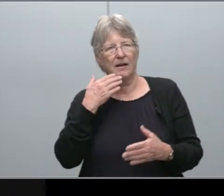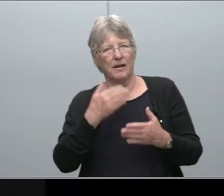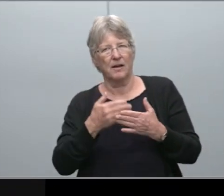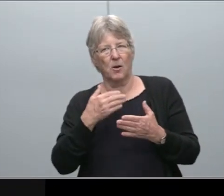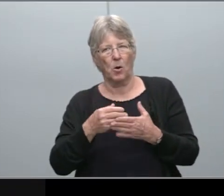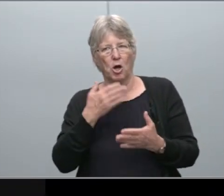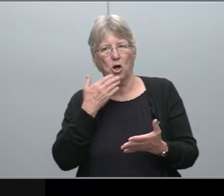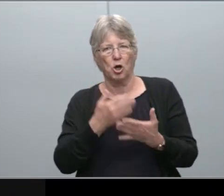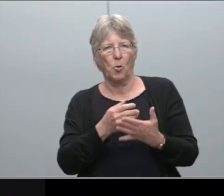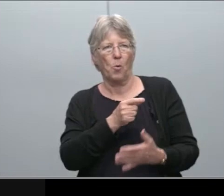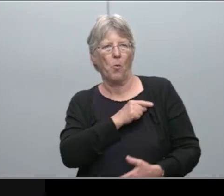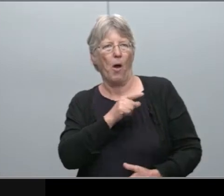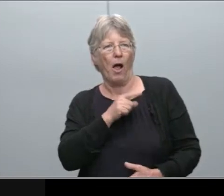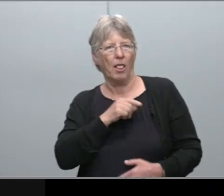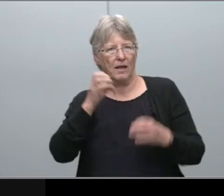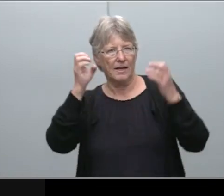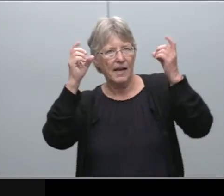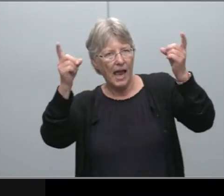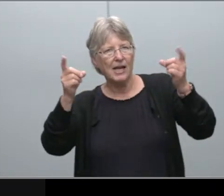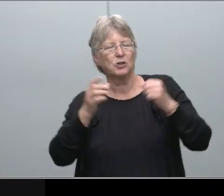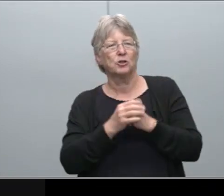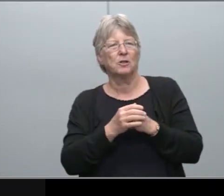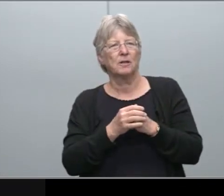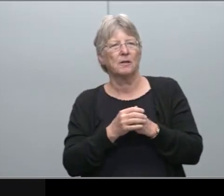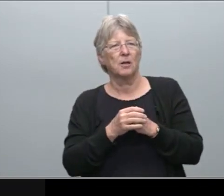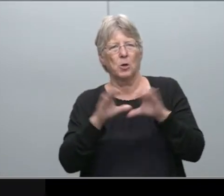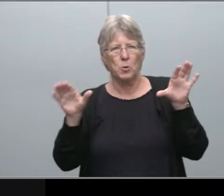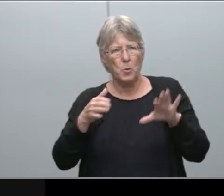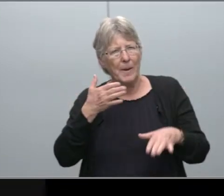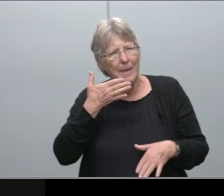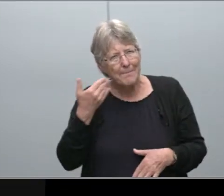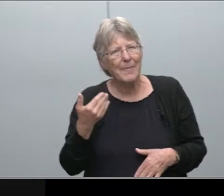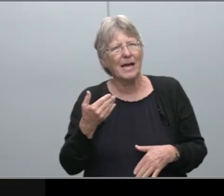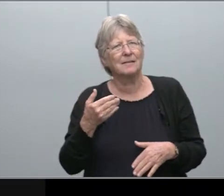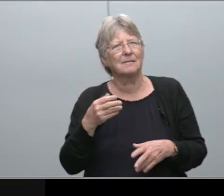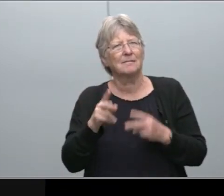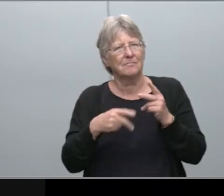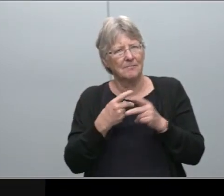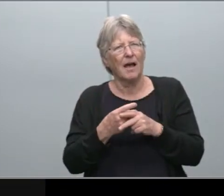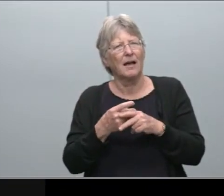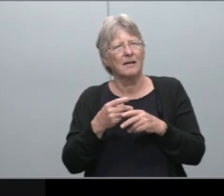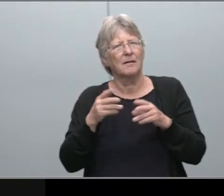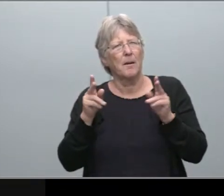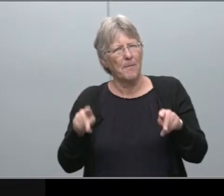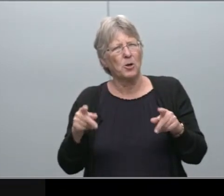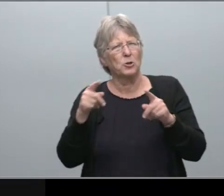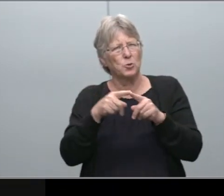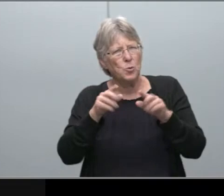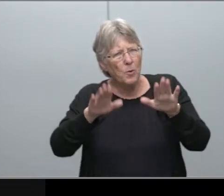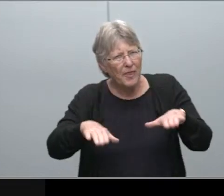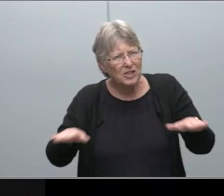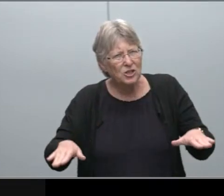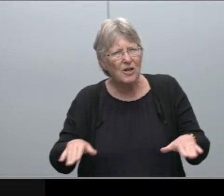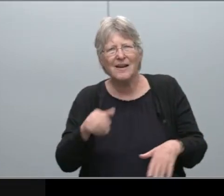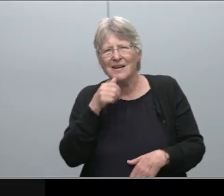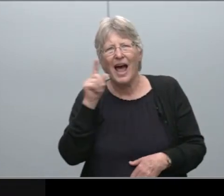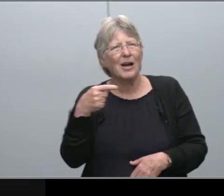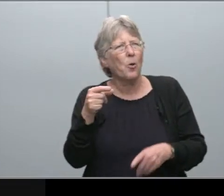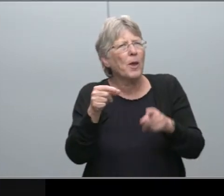You'll go into the chat and click on that link, and we'll go through the same process. Should be a few minutes to jump in and get everybody set up and then we will move over